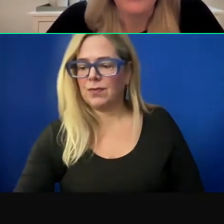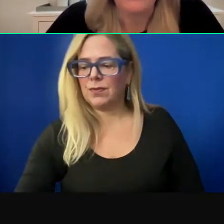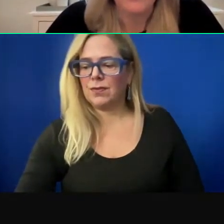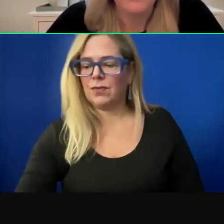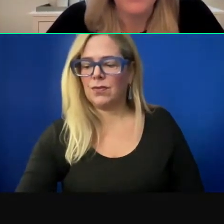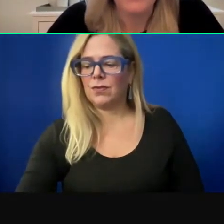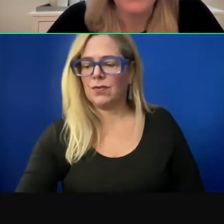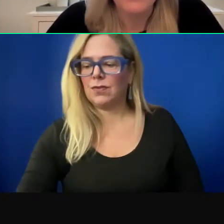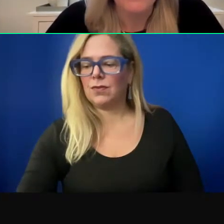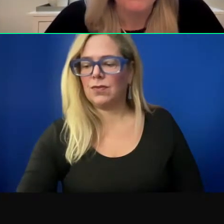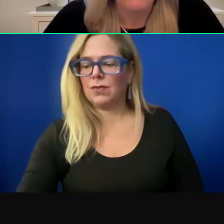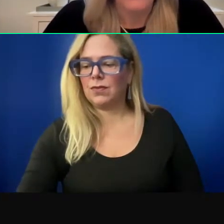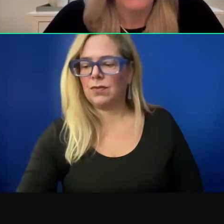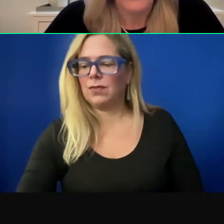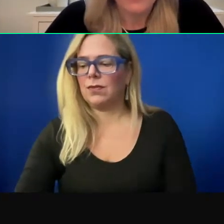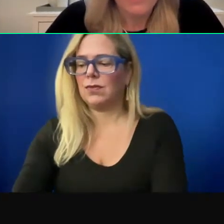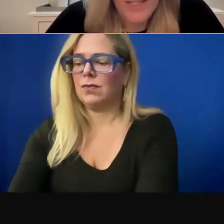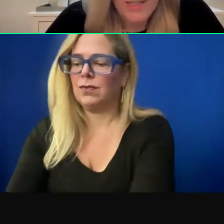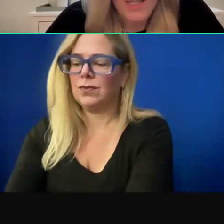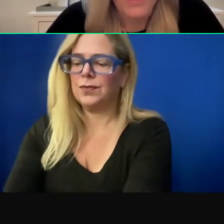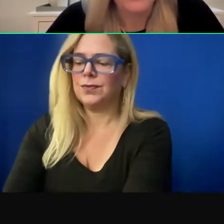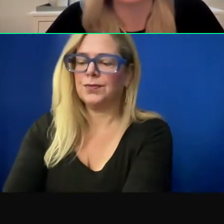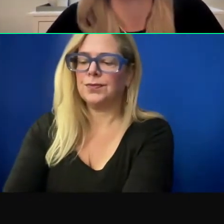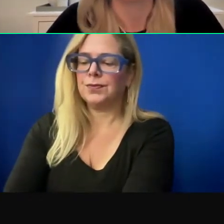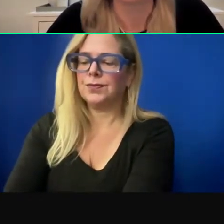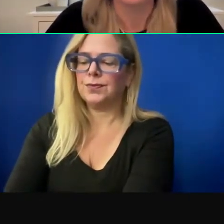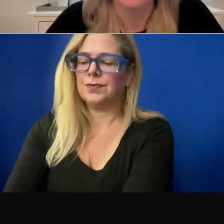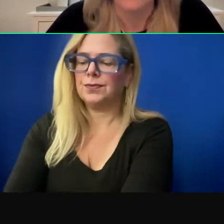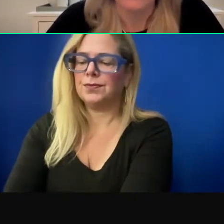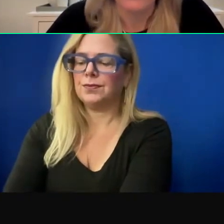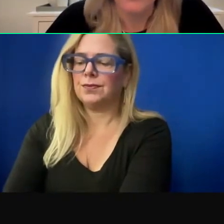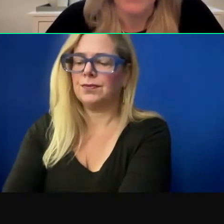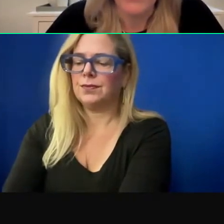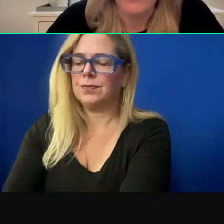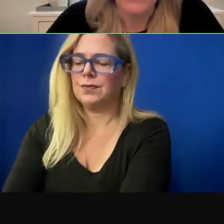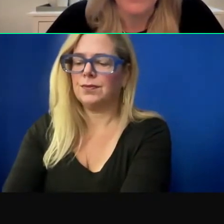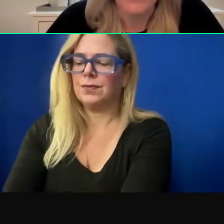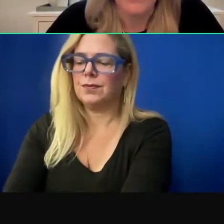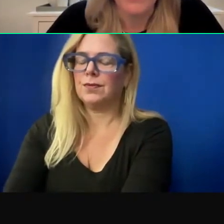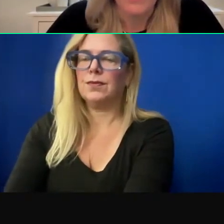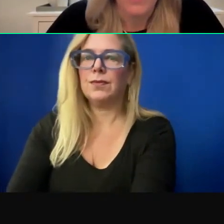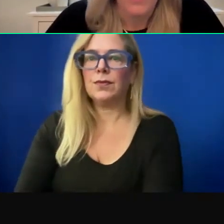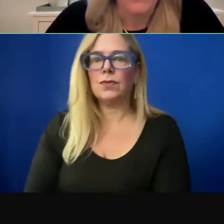at Johns Hopkins, we are invested in advancing health equity for people with disabilities. And